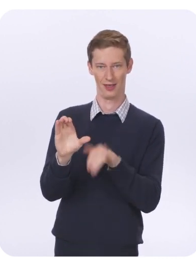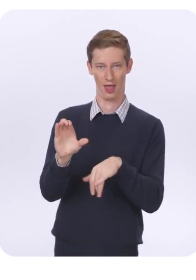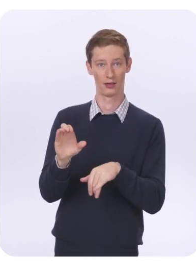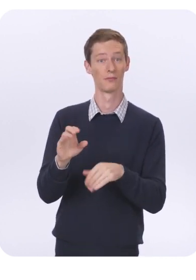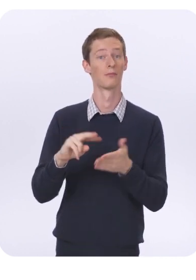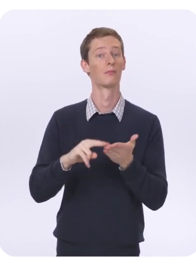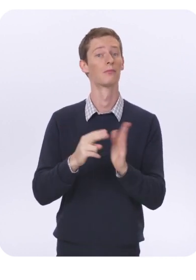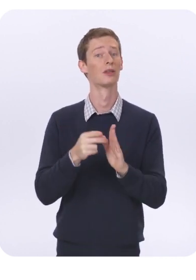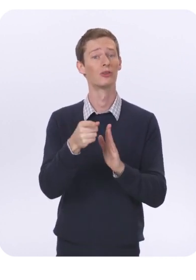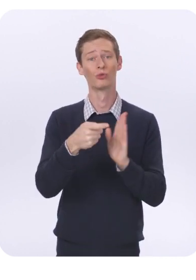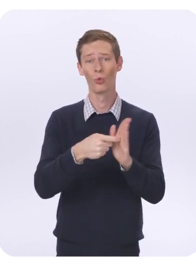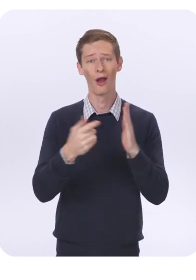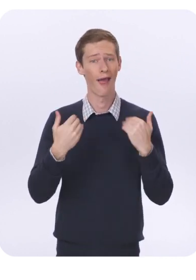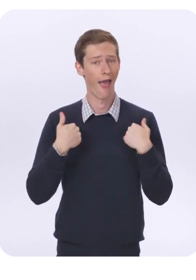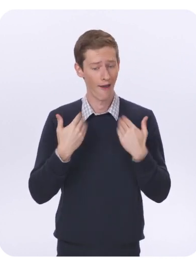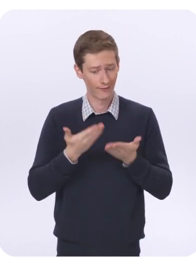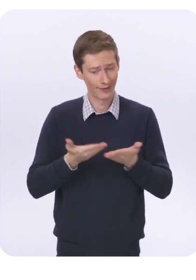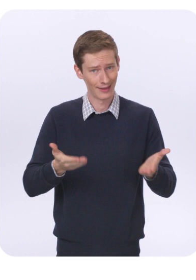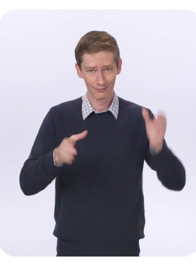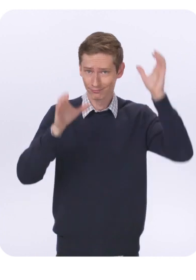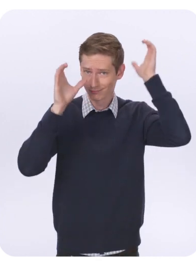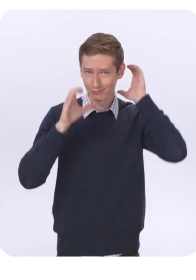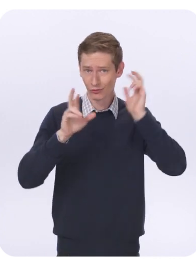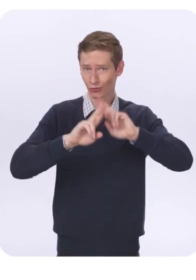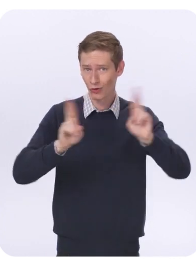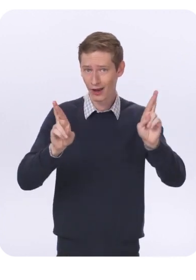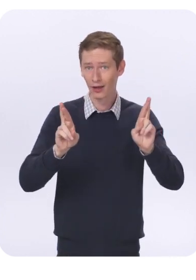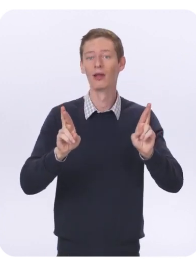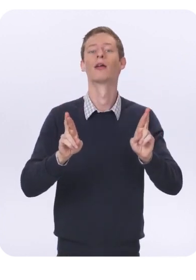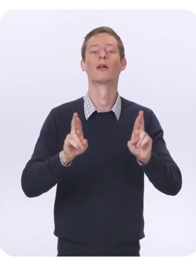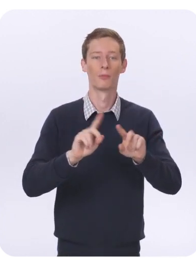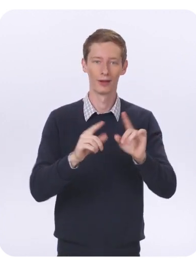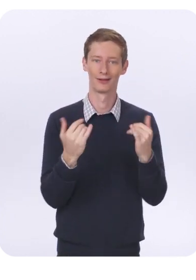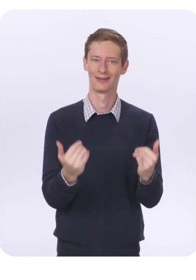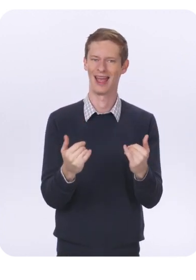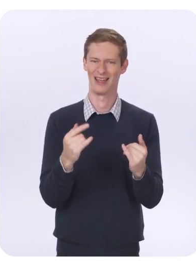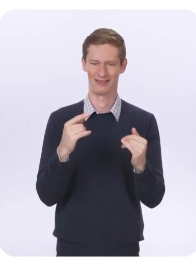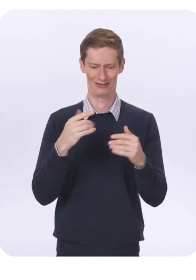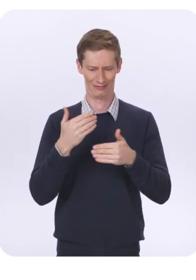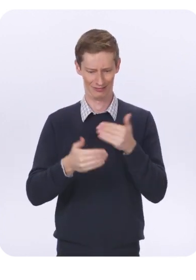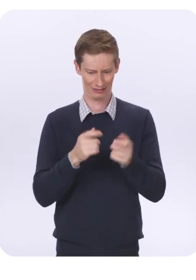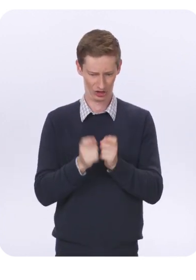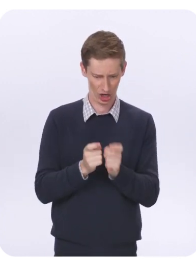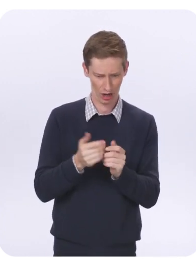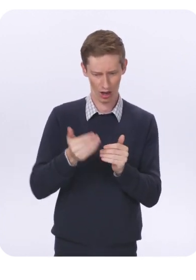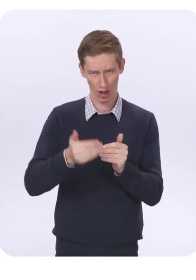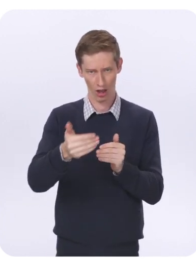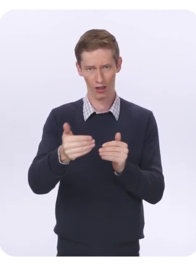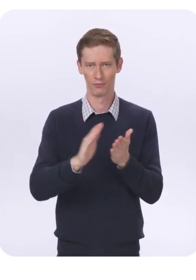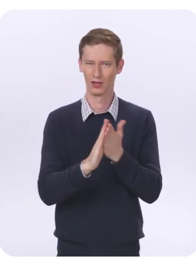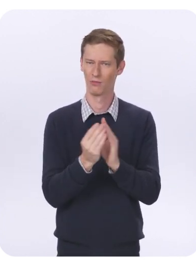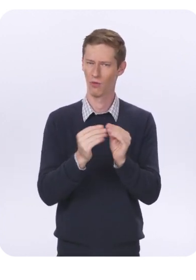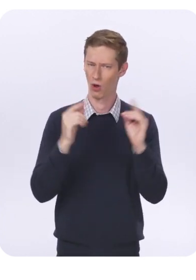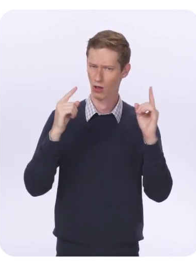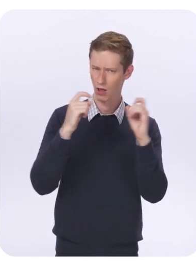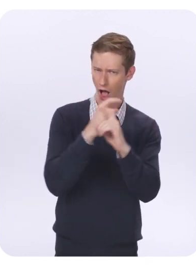but also make iterating on changes more complicated and cumbersome. The Adreno Offline Compiler is intended as